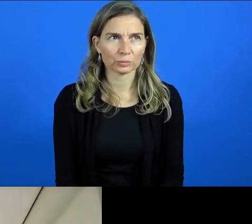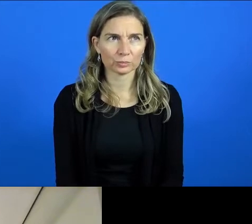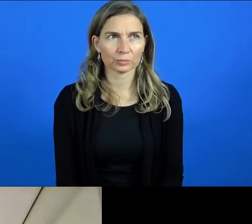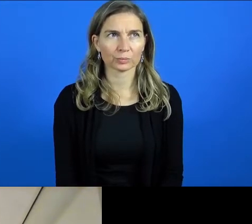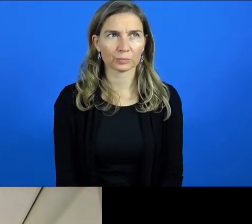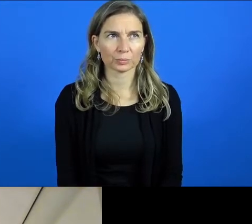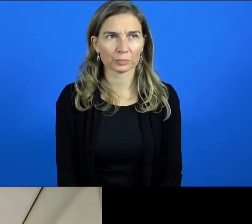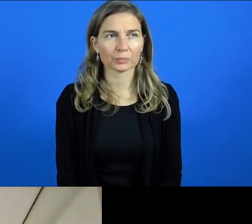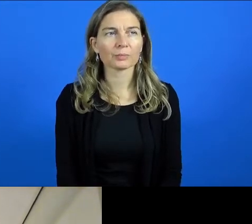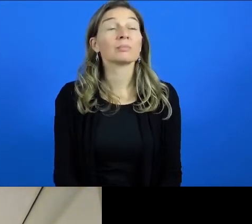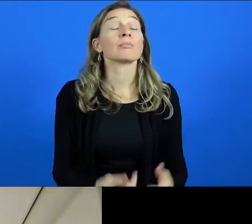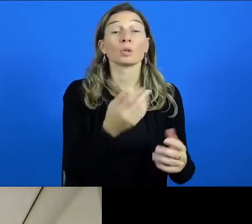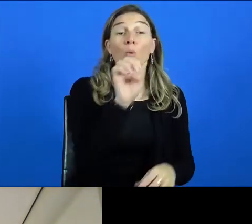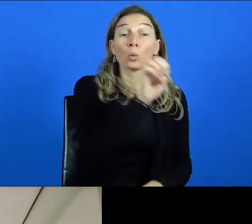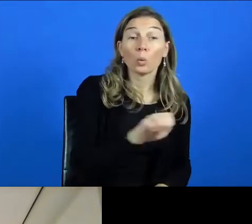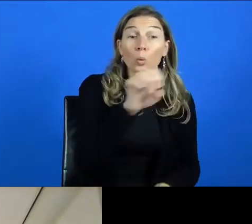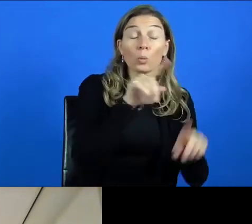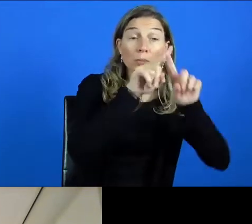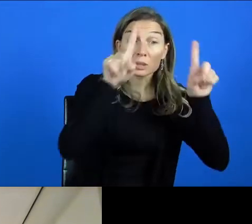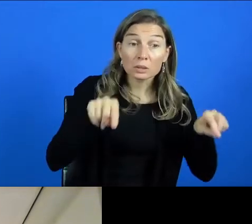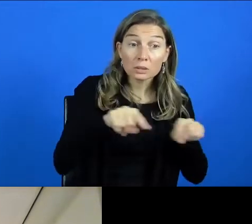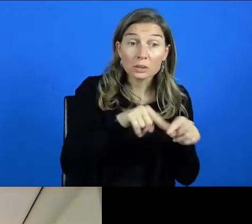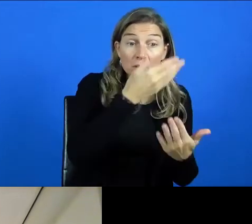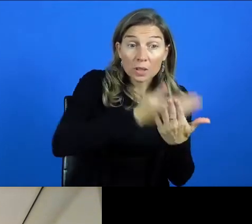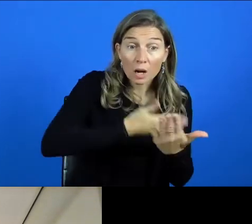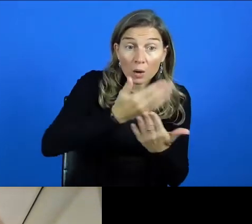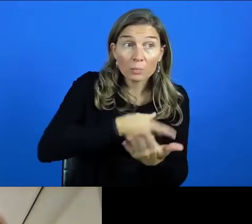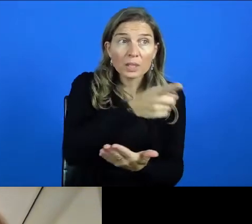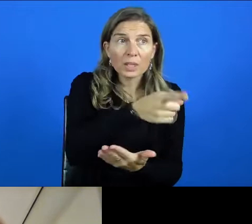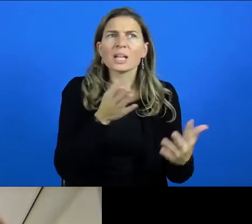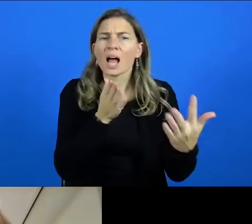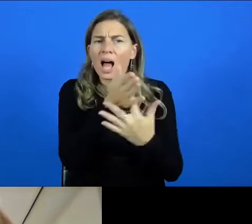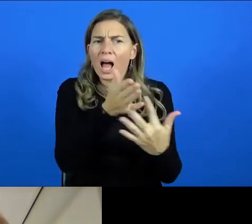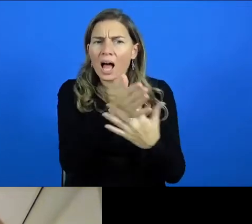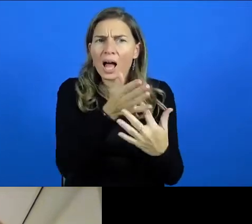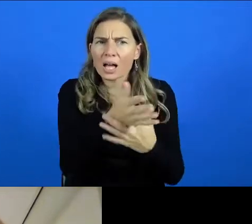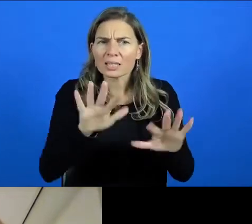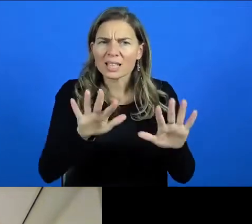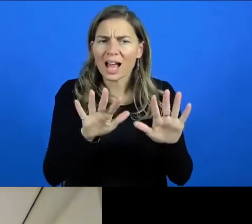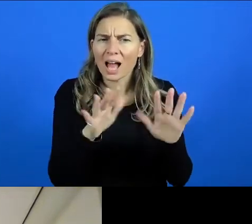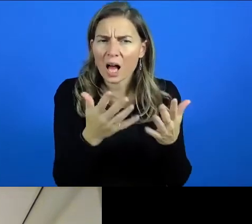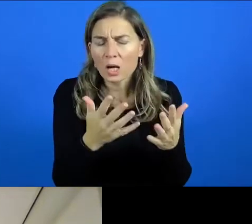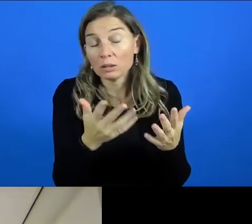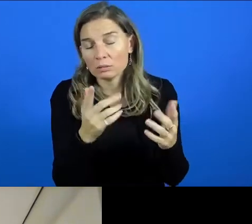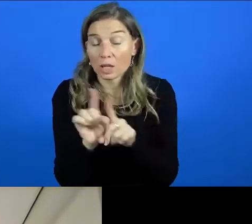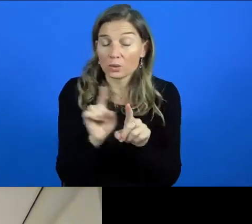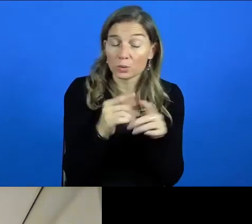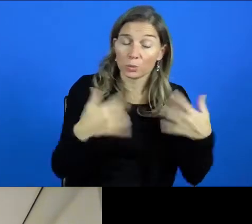and access to documents which is an important area of our work but quickly I'll tell you about the procedure